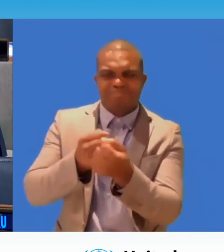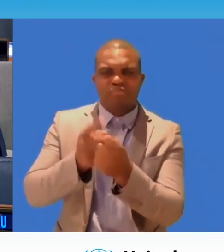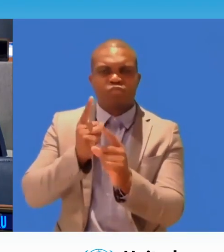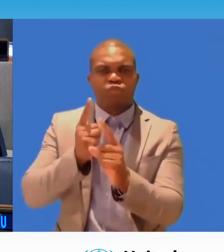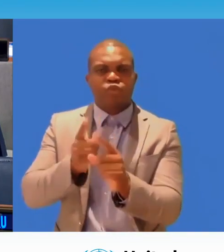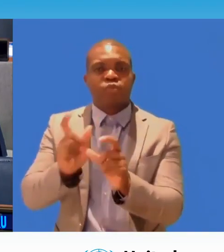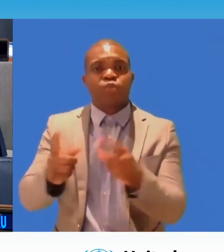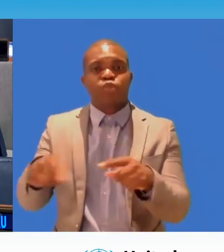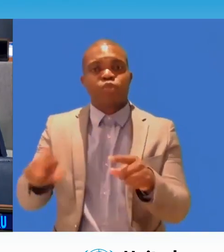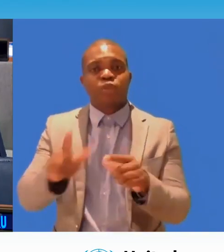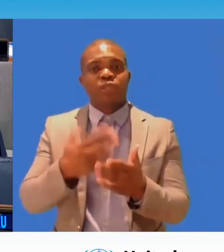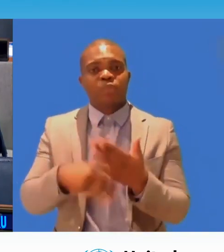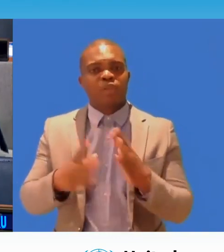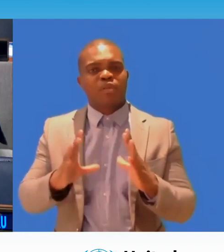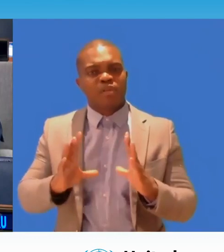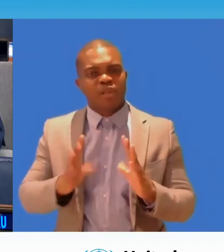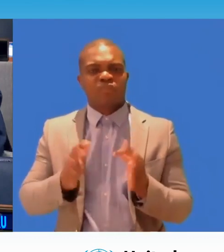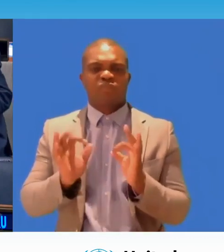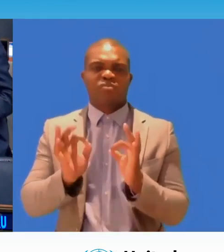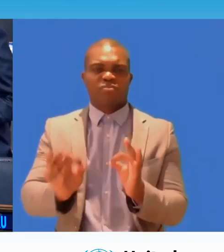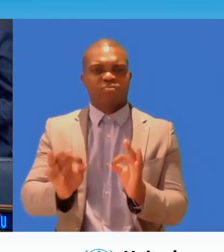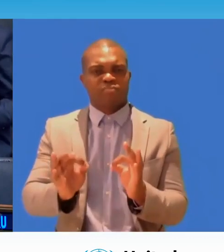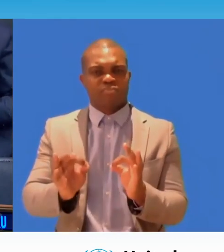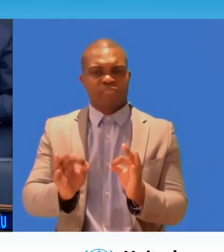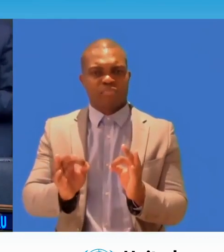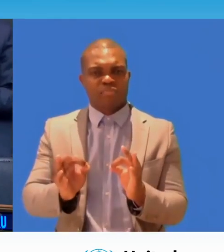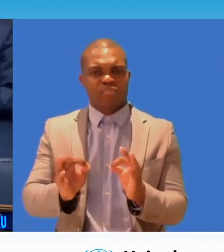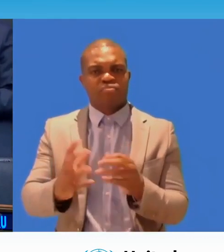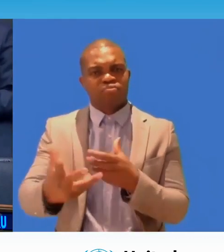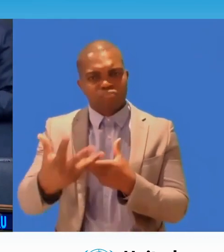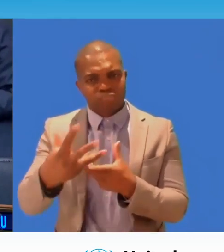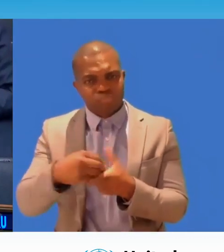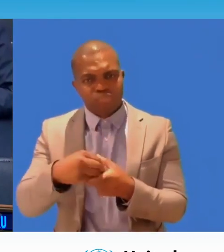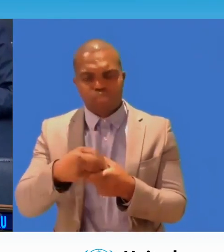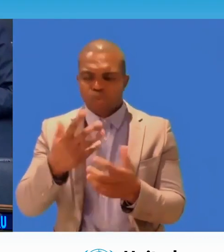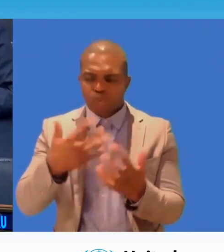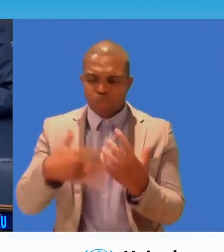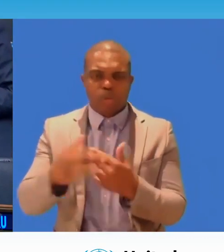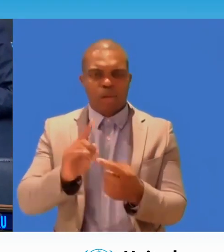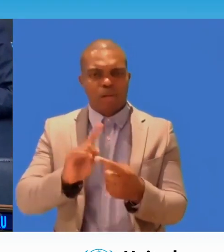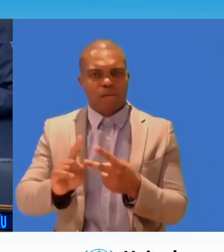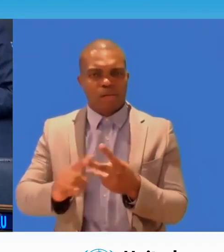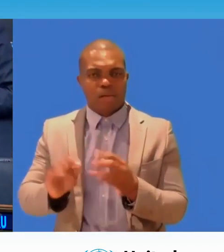Nepal has also adapted the rights of persons with Disabilities Act to ensure their civil